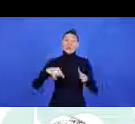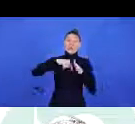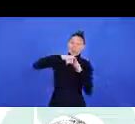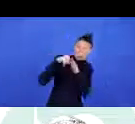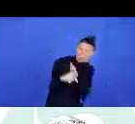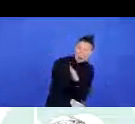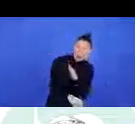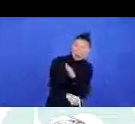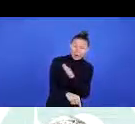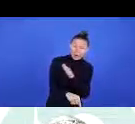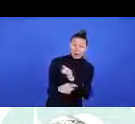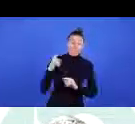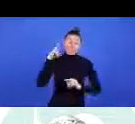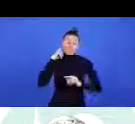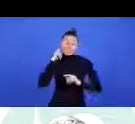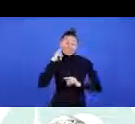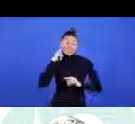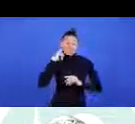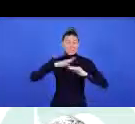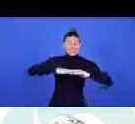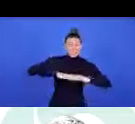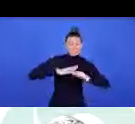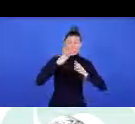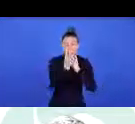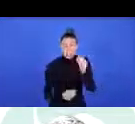70 and 90DB. In profound hearing loss